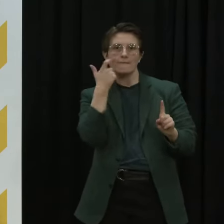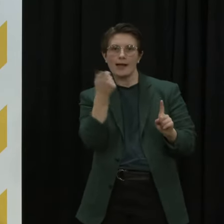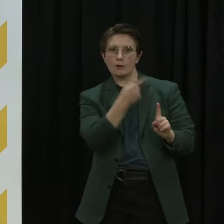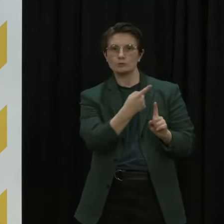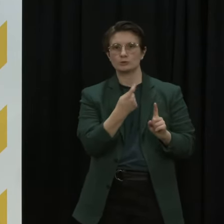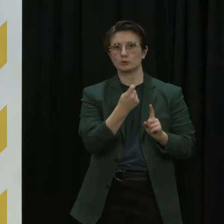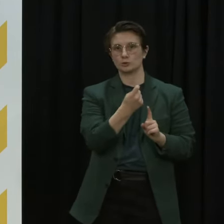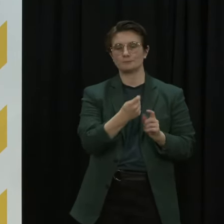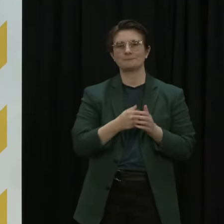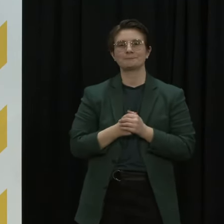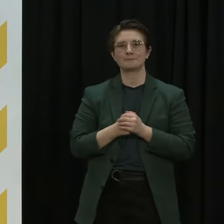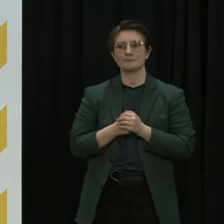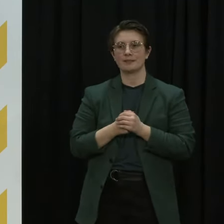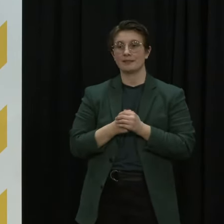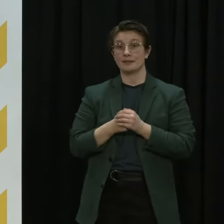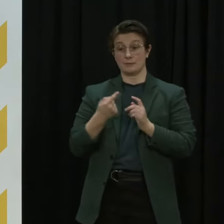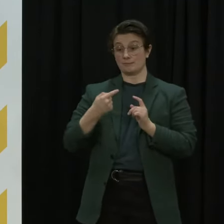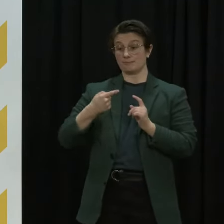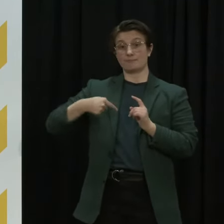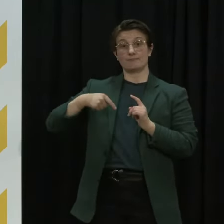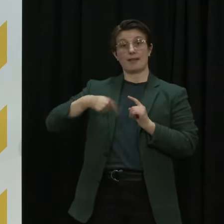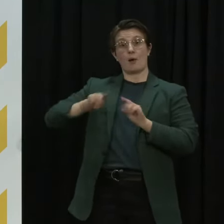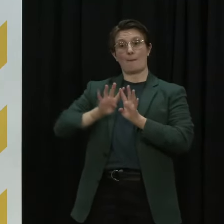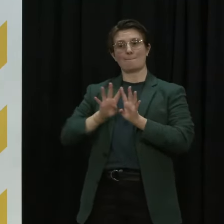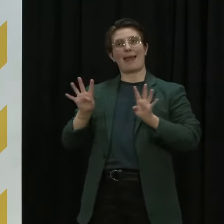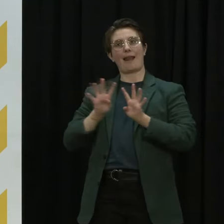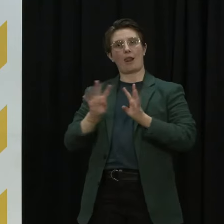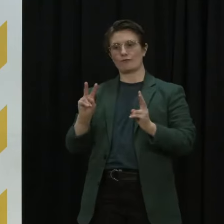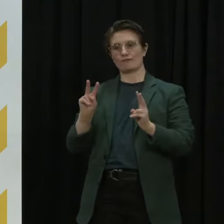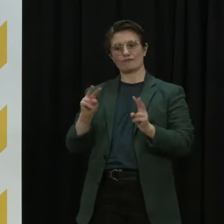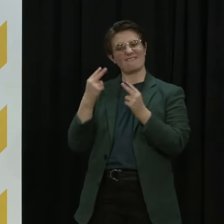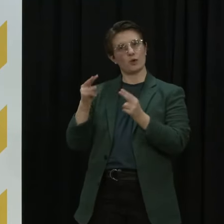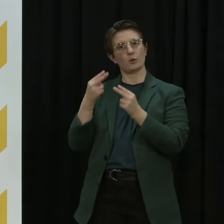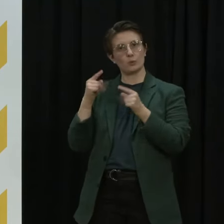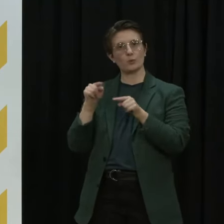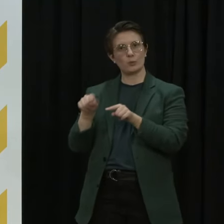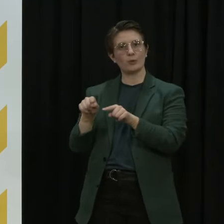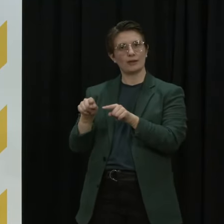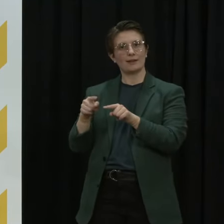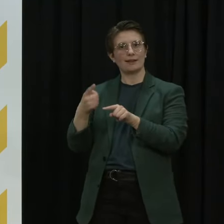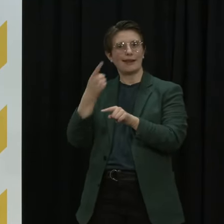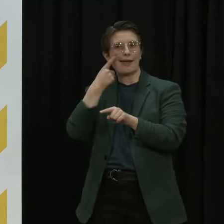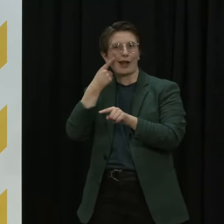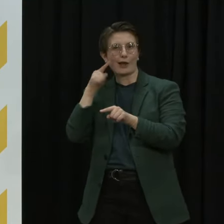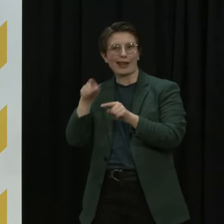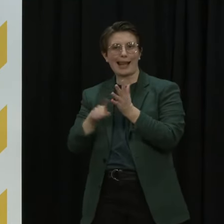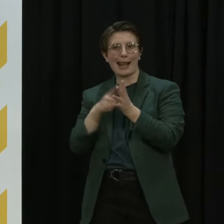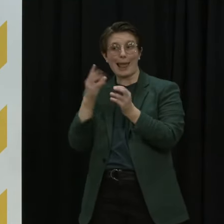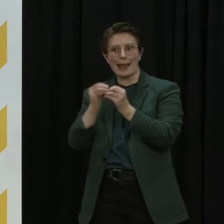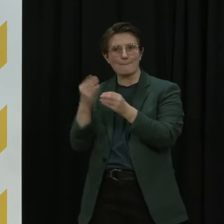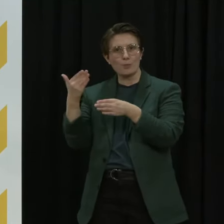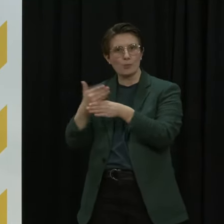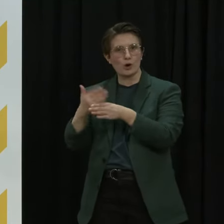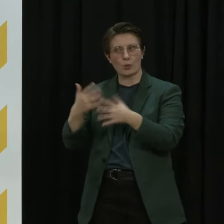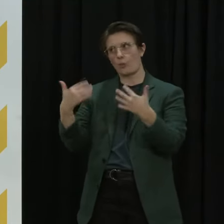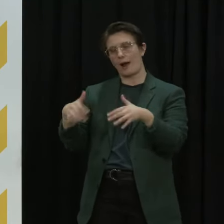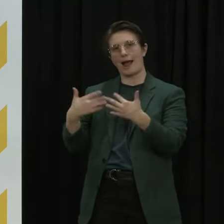for purpose covered -- COVID-19 testing.